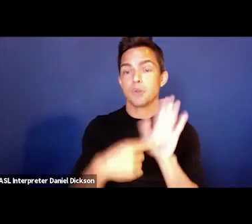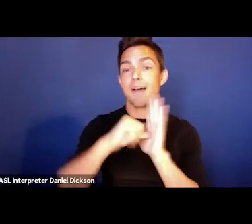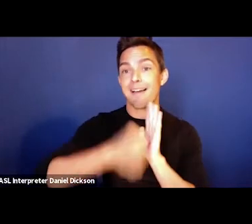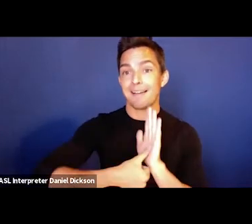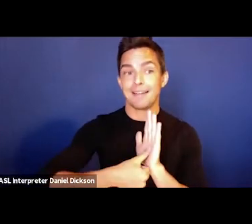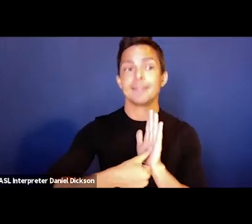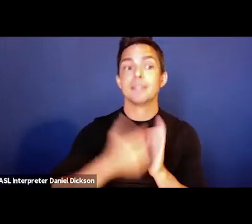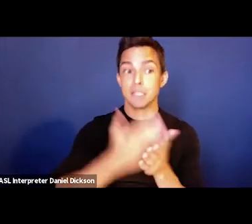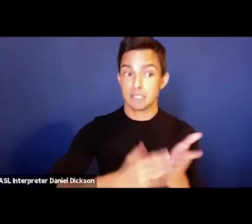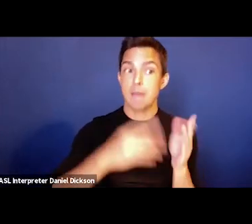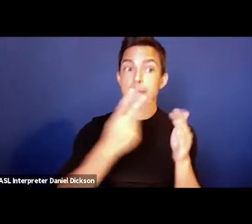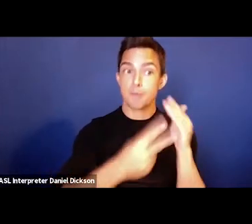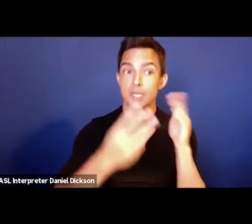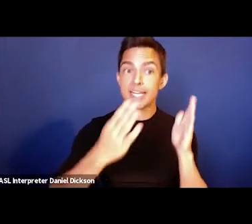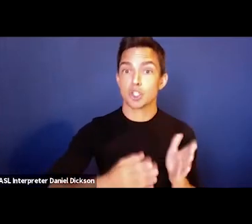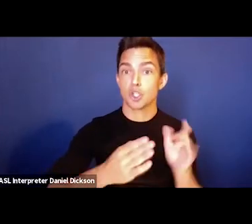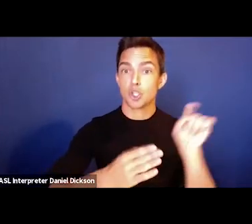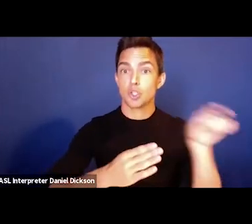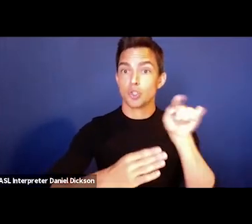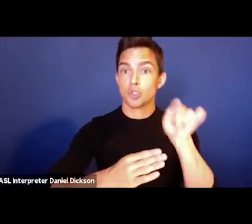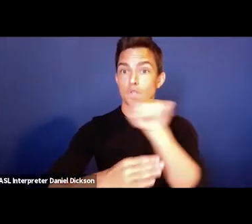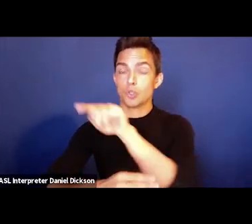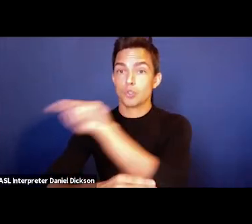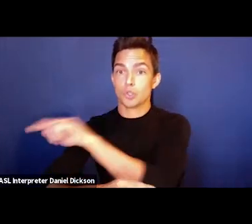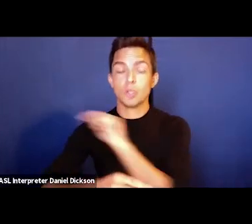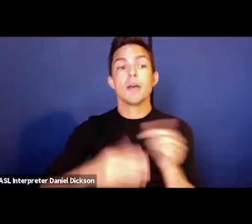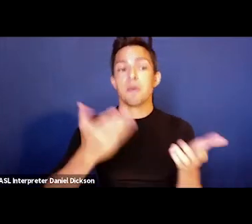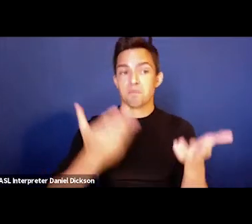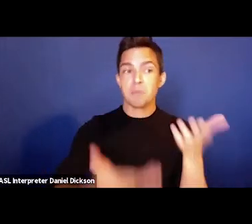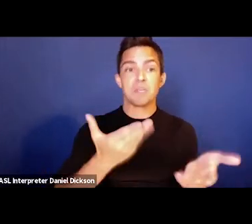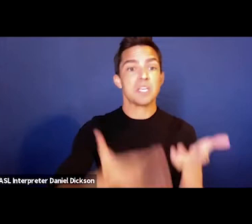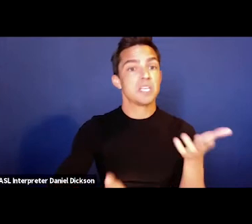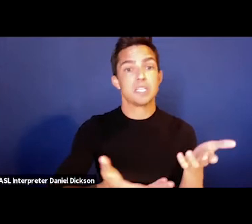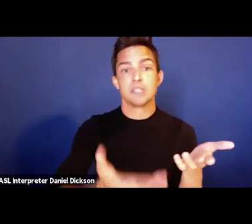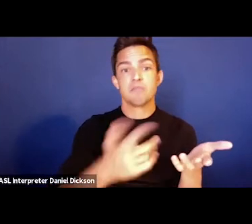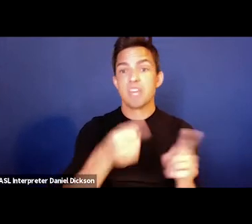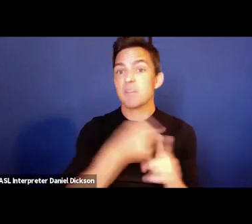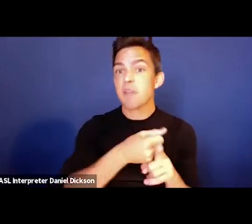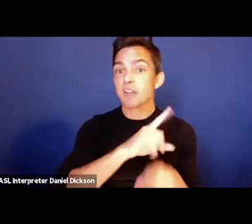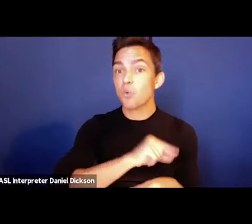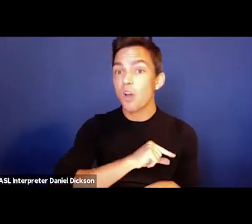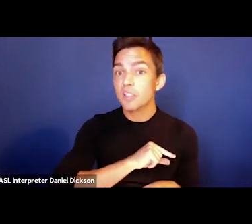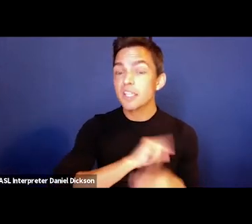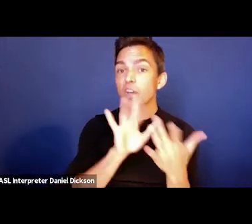predictors that would you know maybe they impacted quality of contacts but none of the